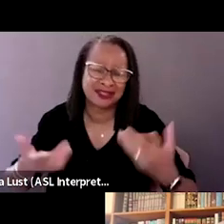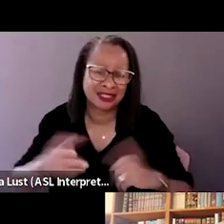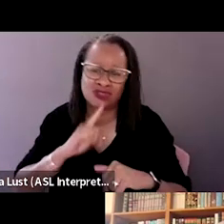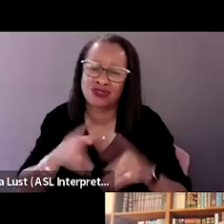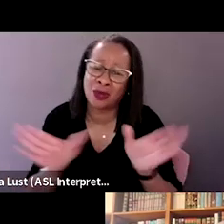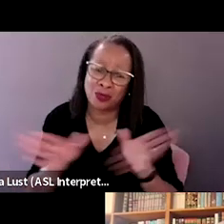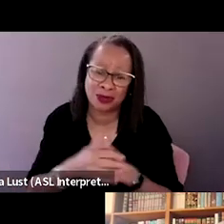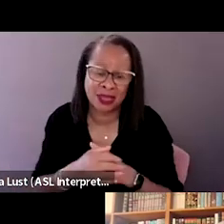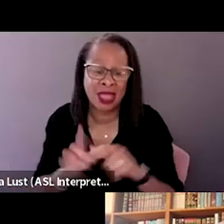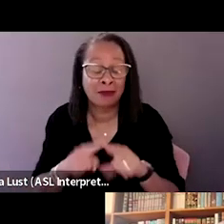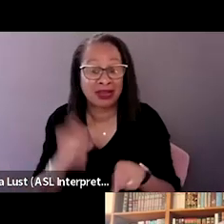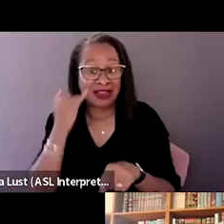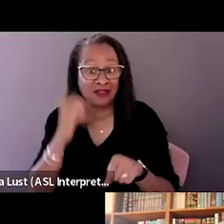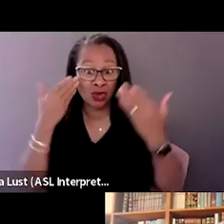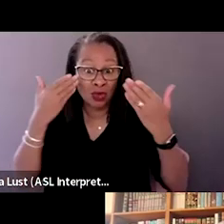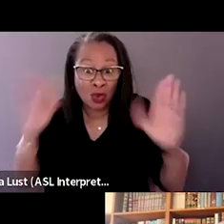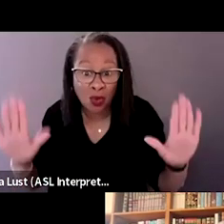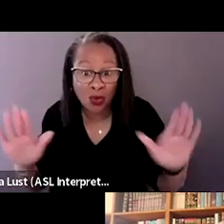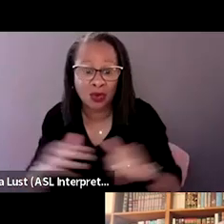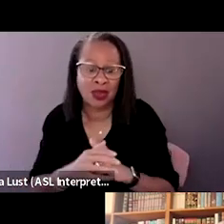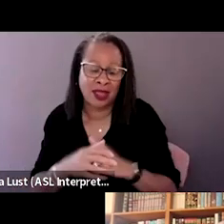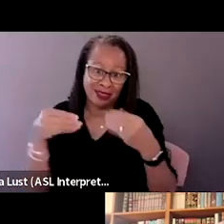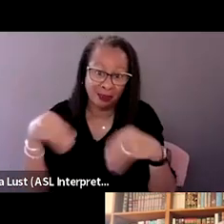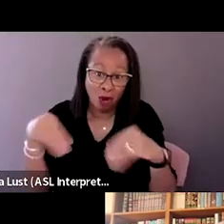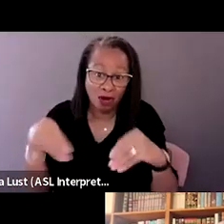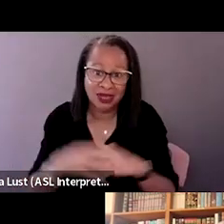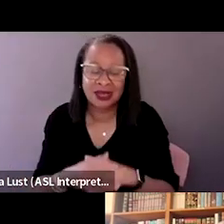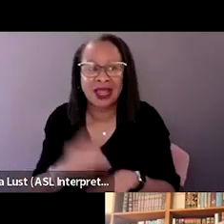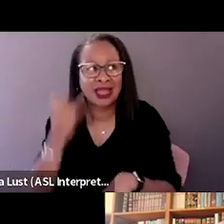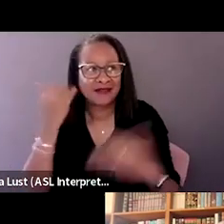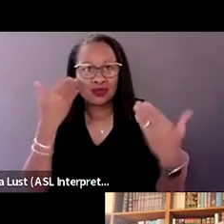But if you don't know the market, and if you don't know